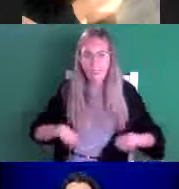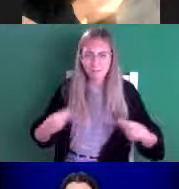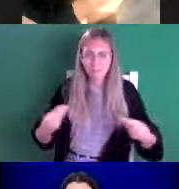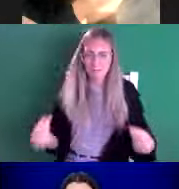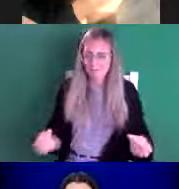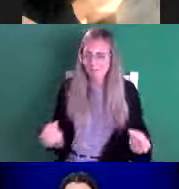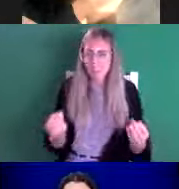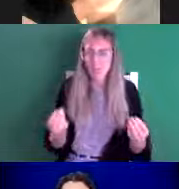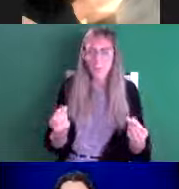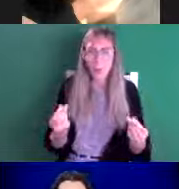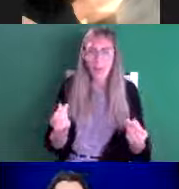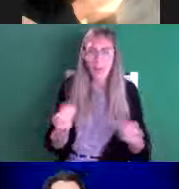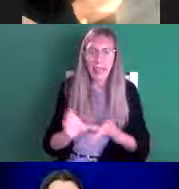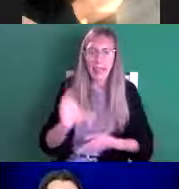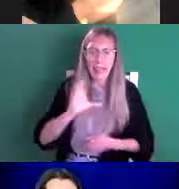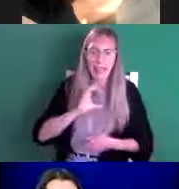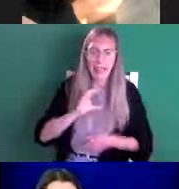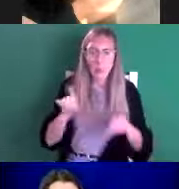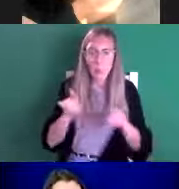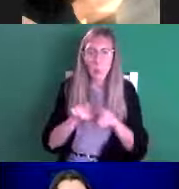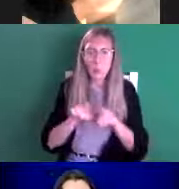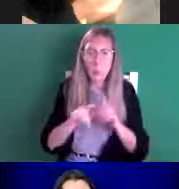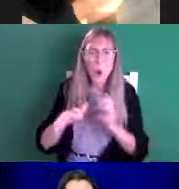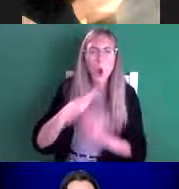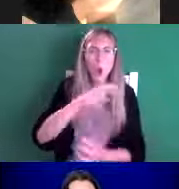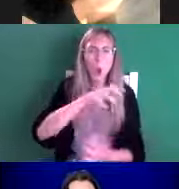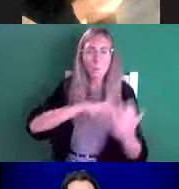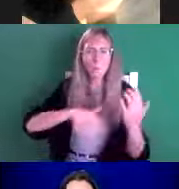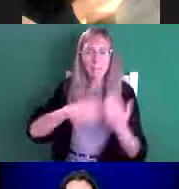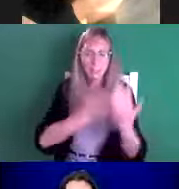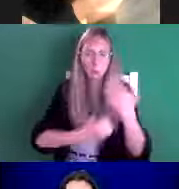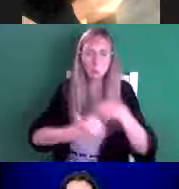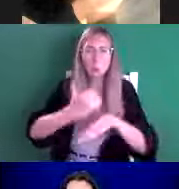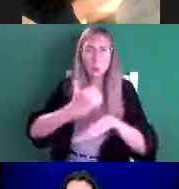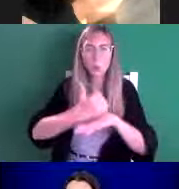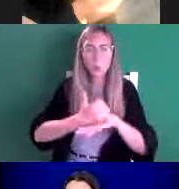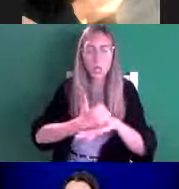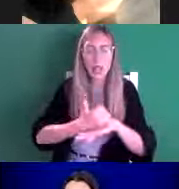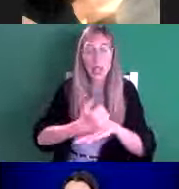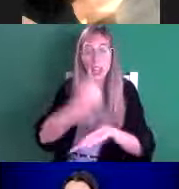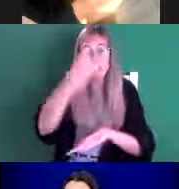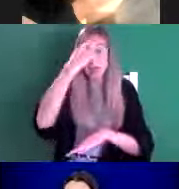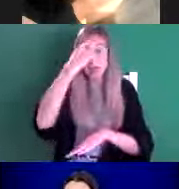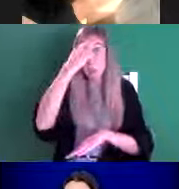going to be really complicated to set up so that's where the self-sufficiency criteria comes in